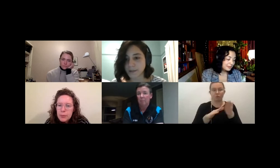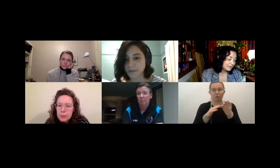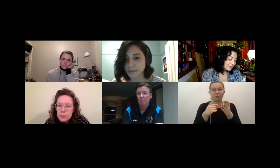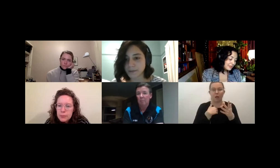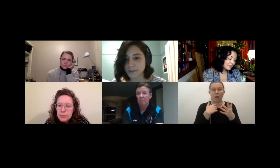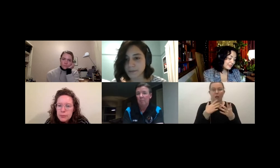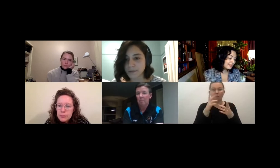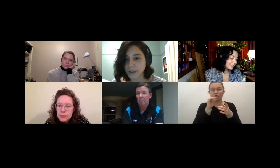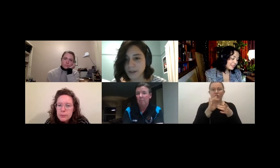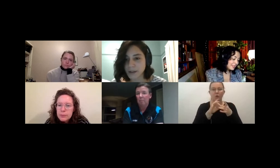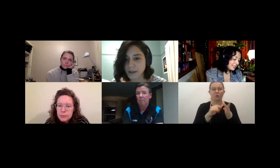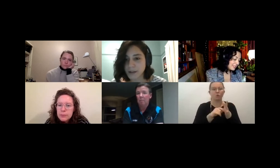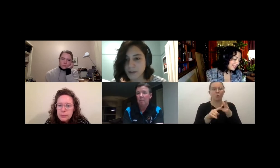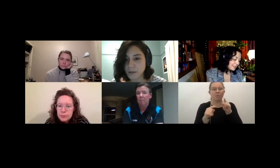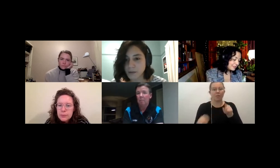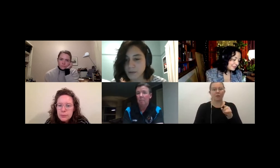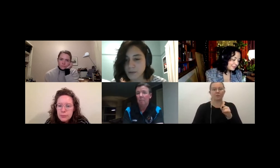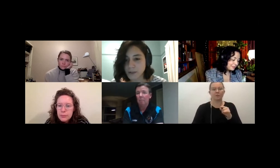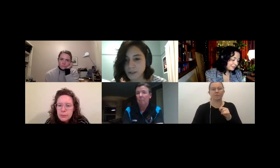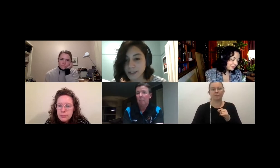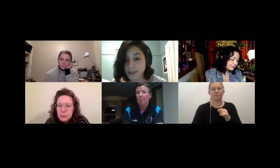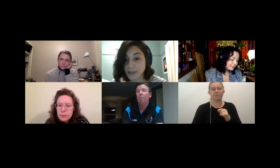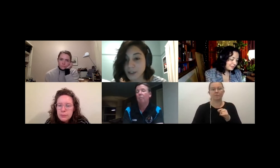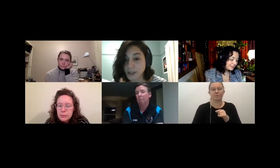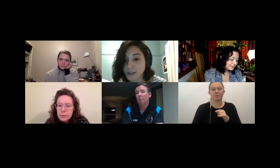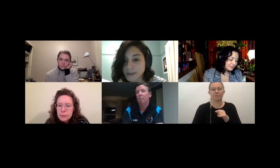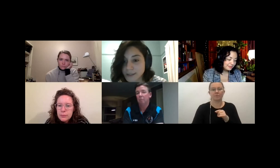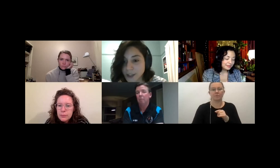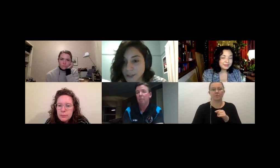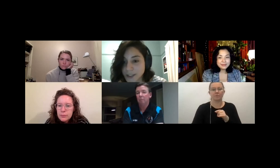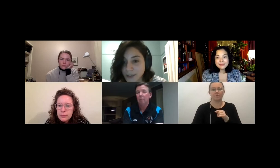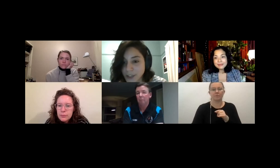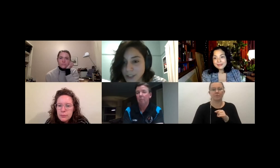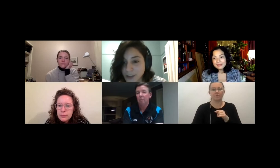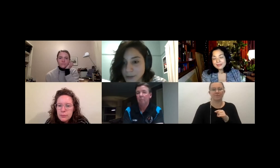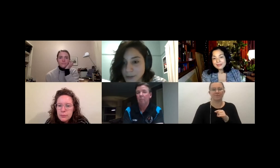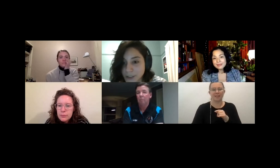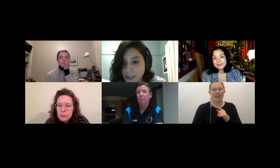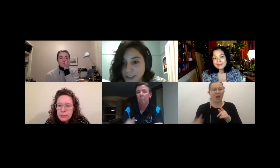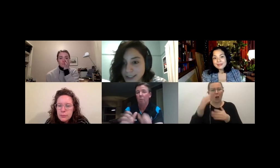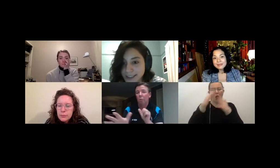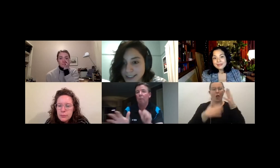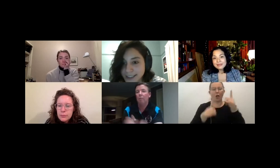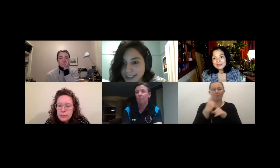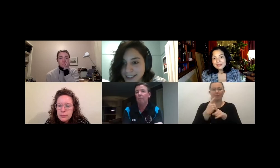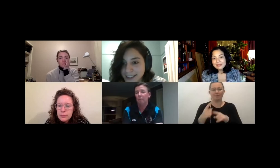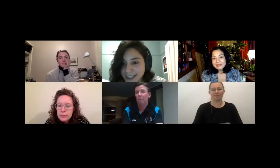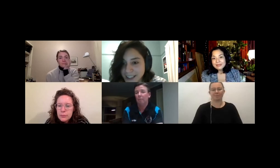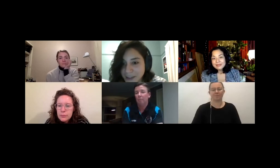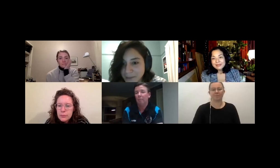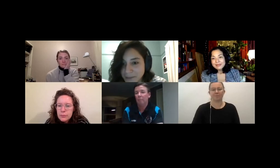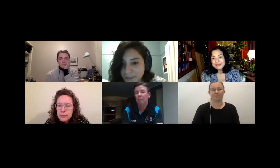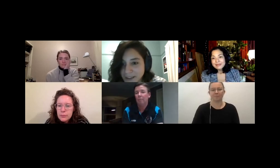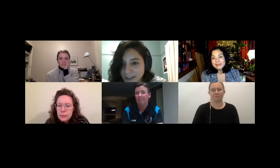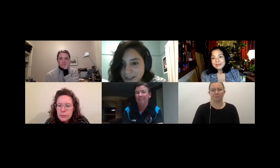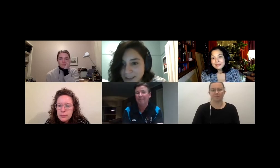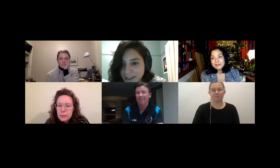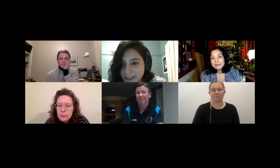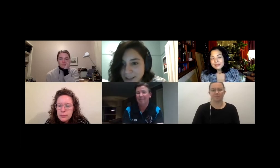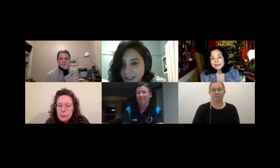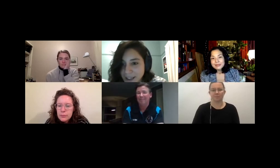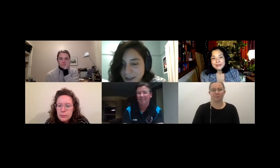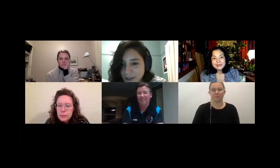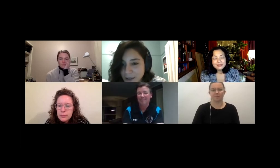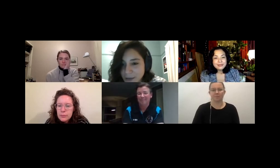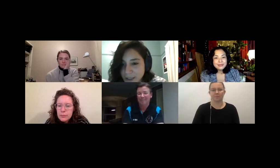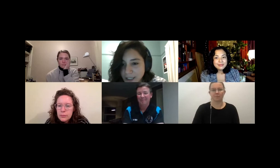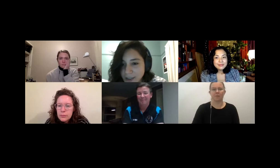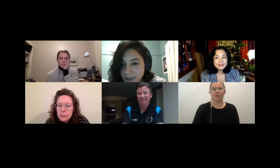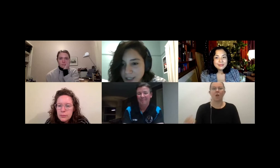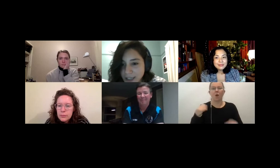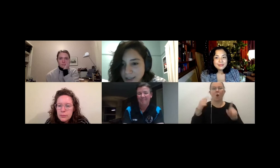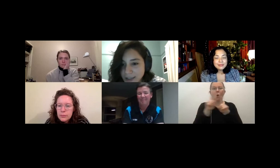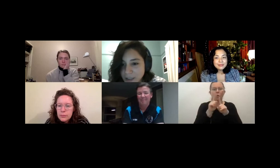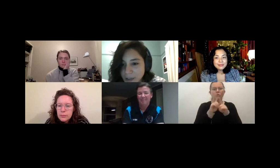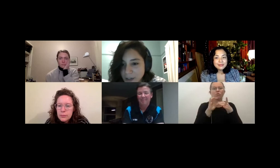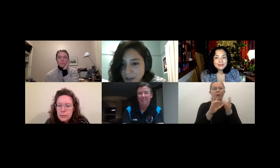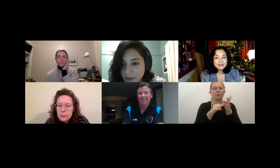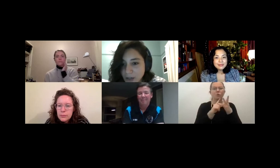It's a very long comment and I'm trying to "I also relate to Kate's experience of not